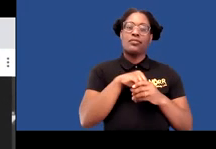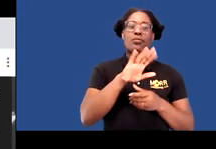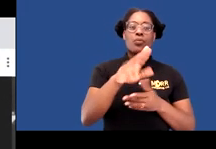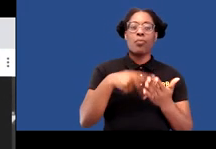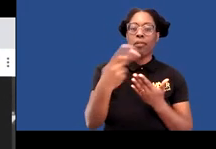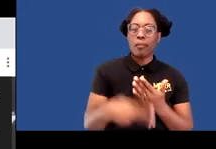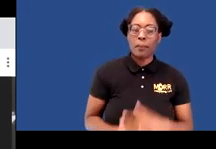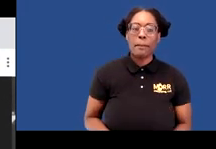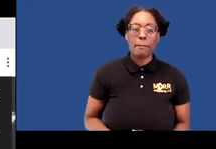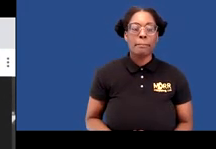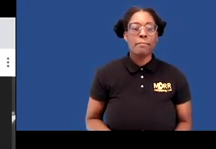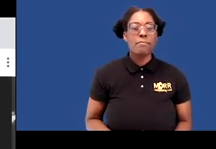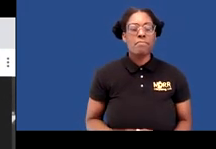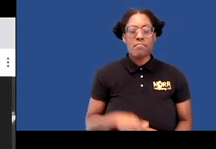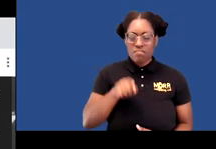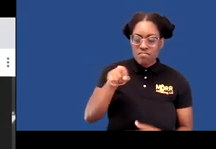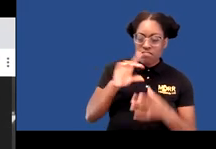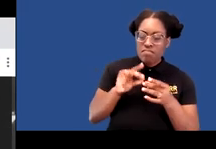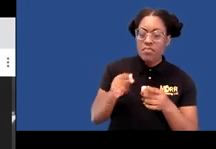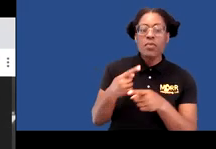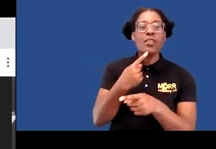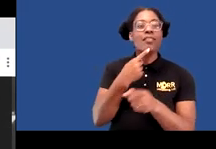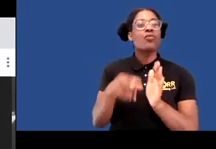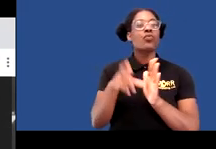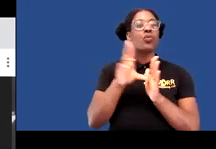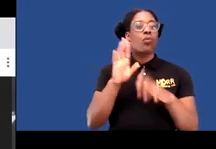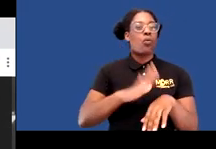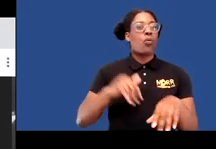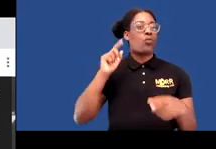"Reviewing calls to action during regular team meetings"